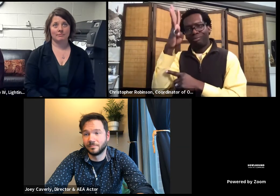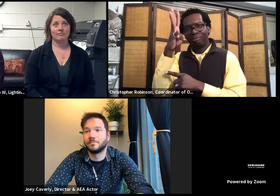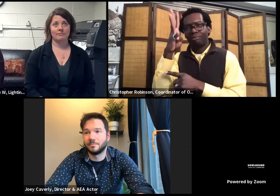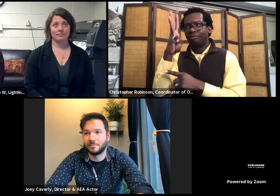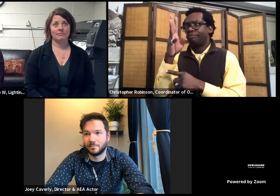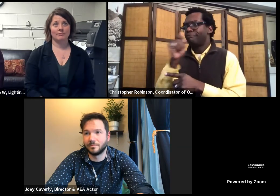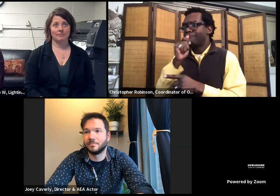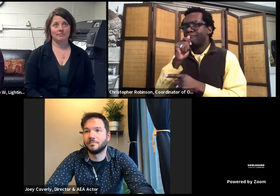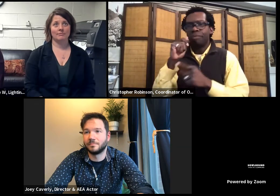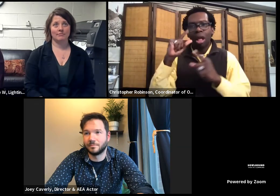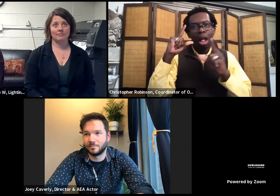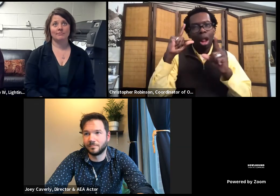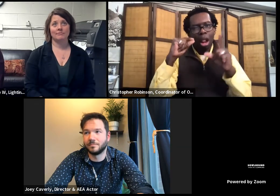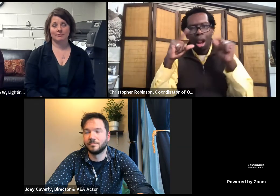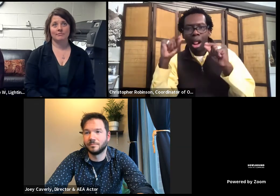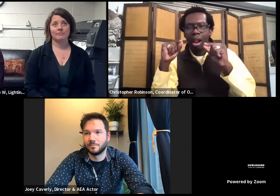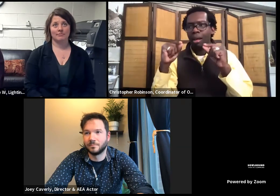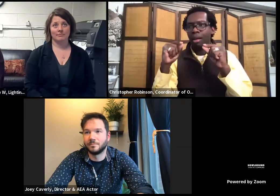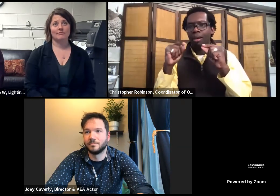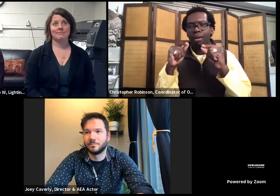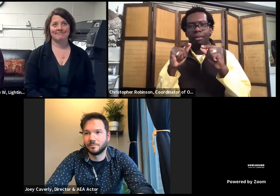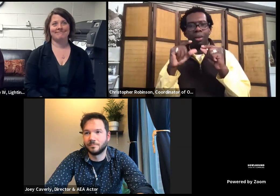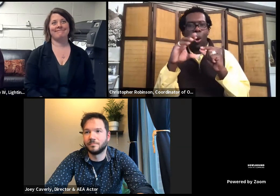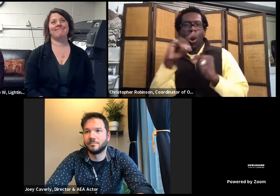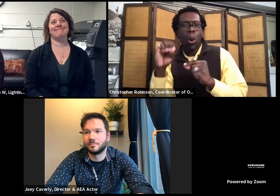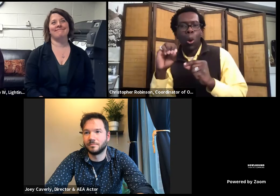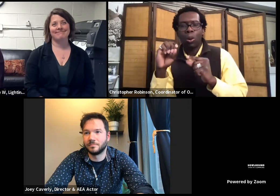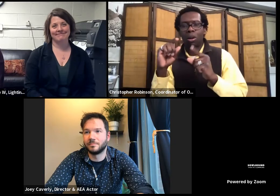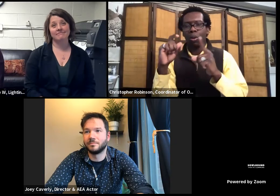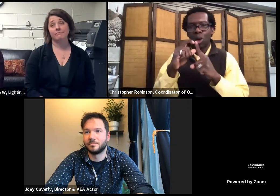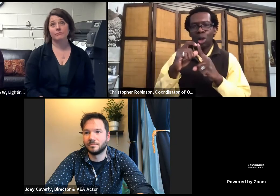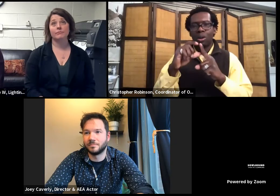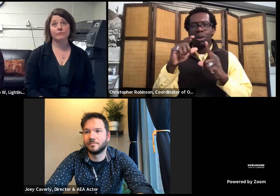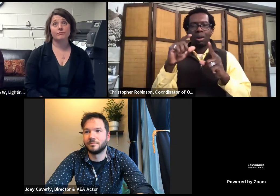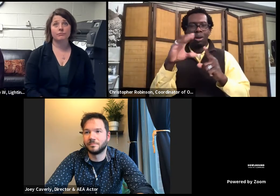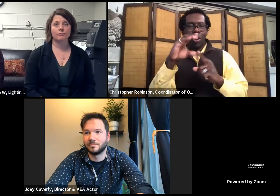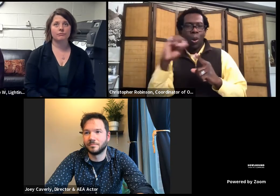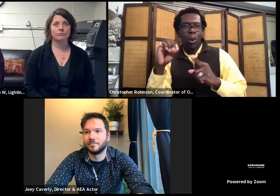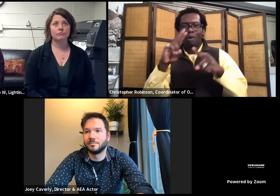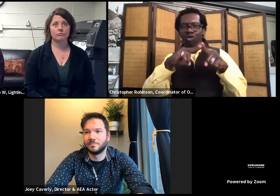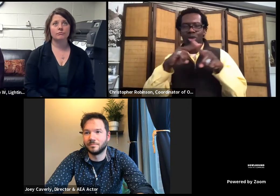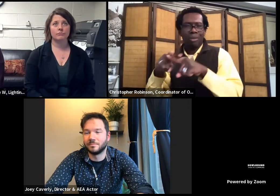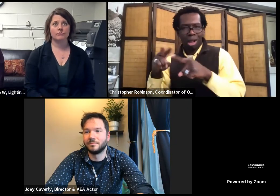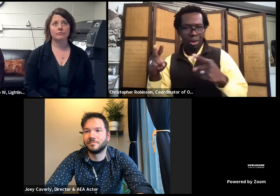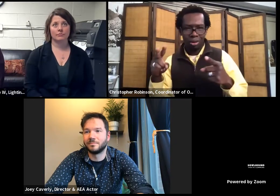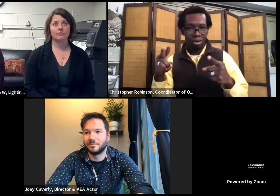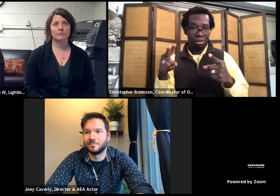in like a Google Doc or something, so that when we're using these kind of code words, or abbreviations, or acronyms,